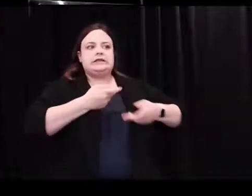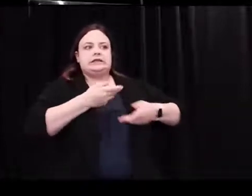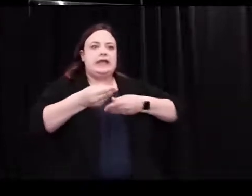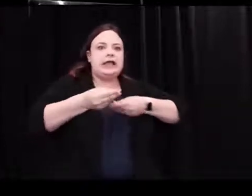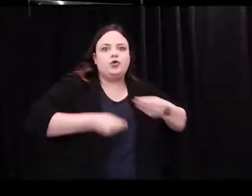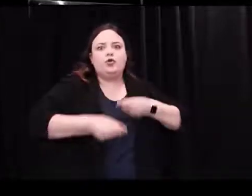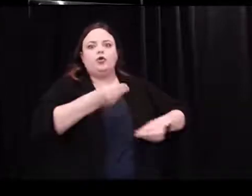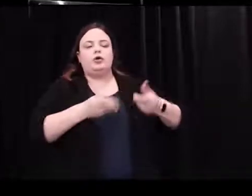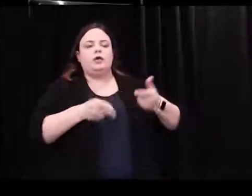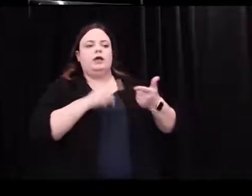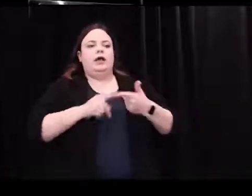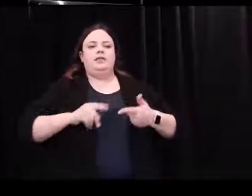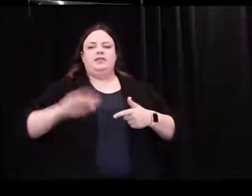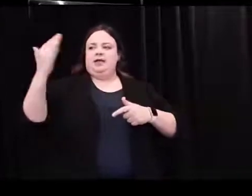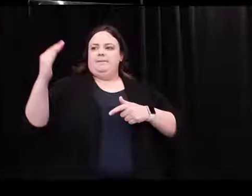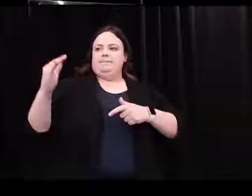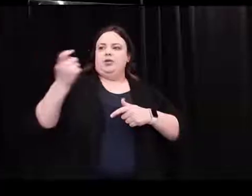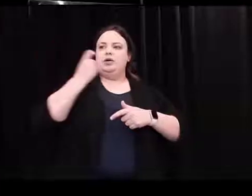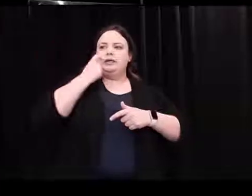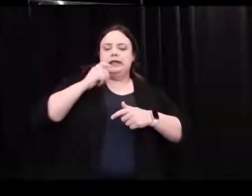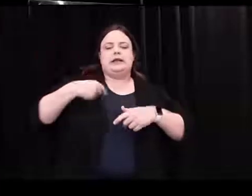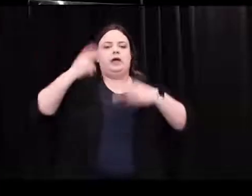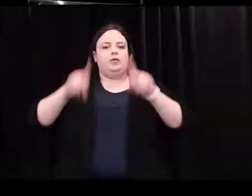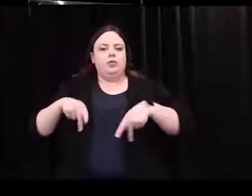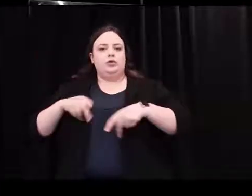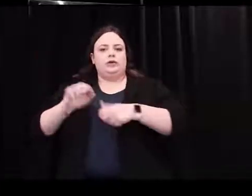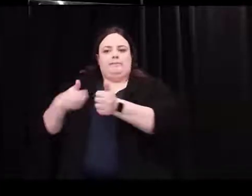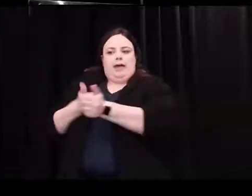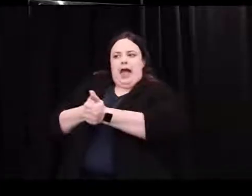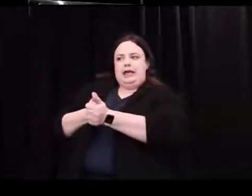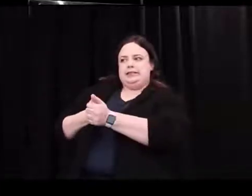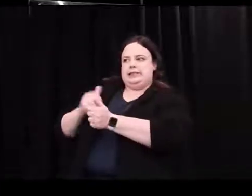mirrored glass on the other side and I was the guy behind the behind the mirrored glass taking notes